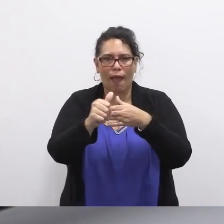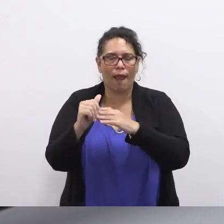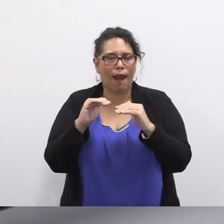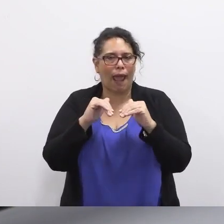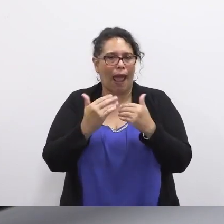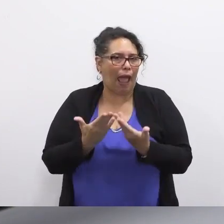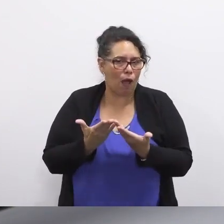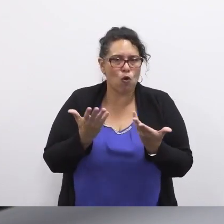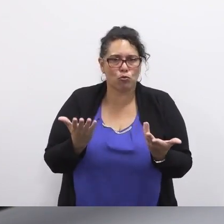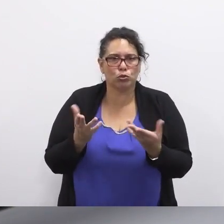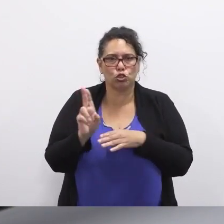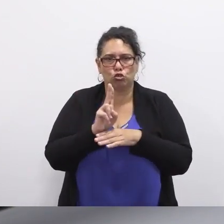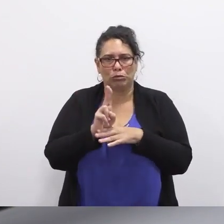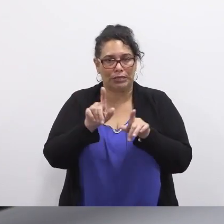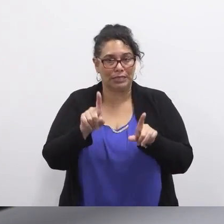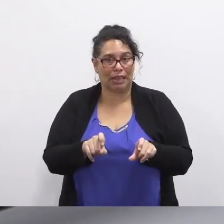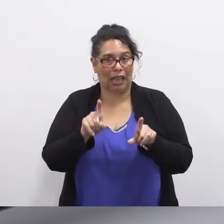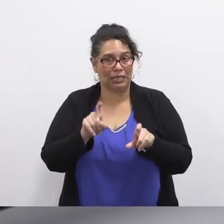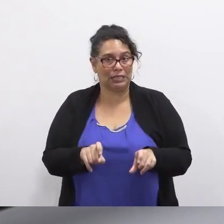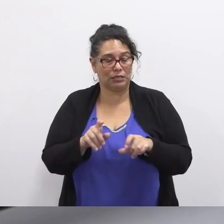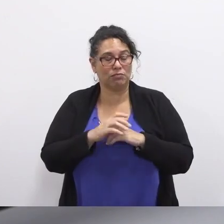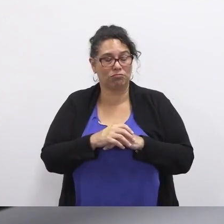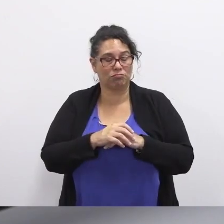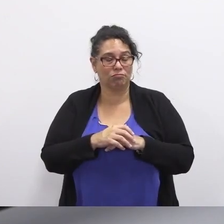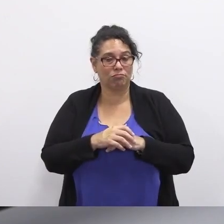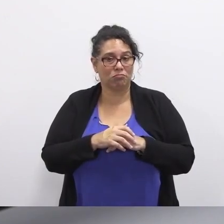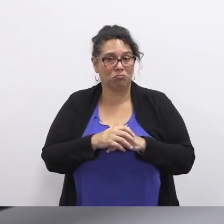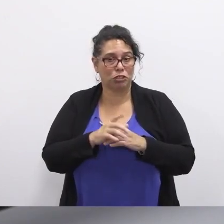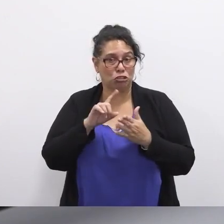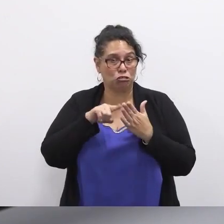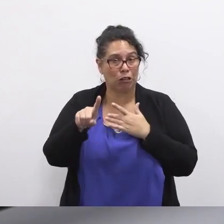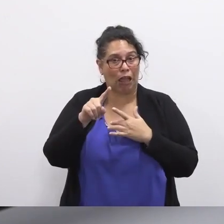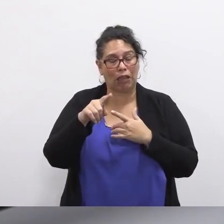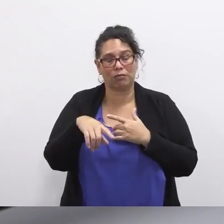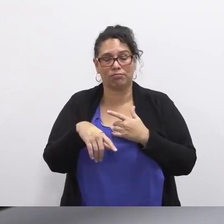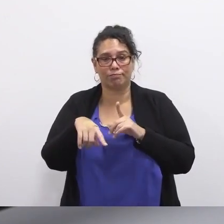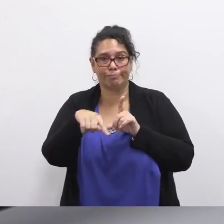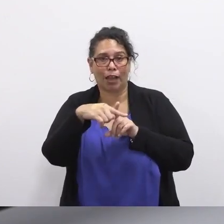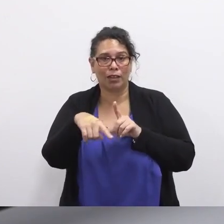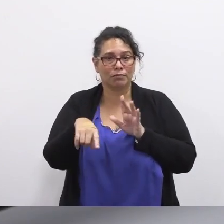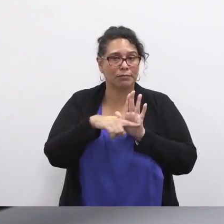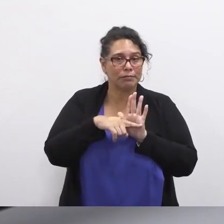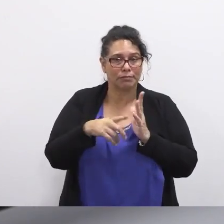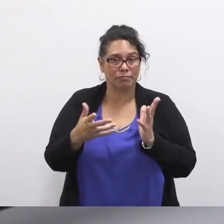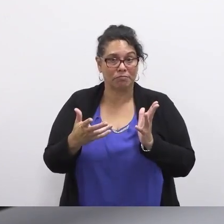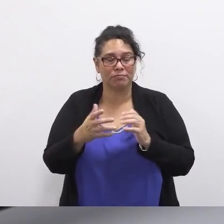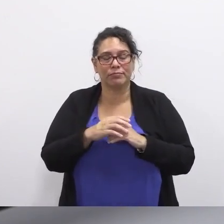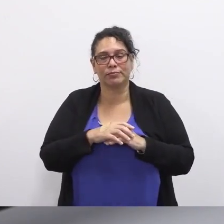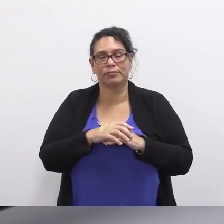that are to see if your student has symptoms while they are at home. [Dr. Benitez] And I'm just going to interject, Dr. Baker.